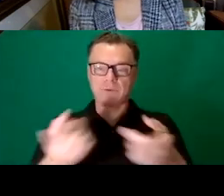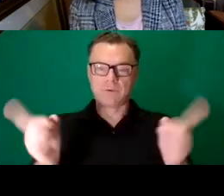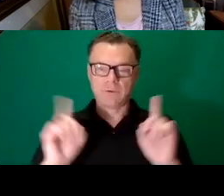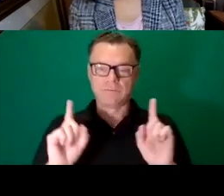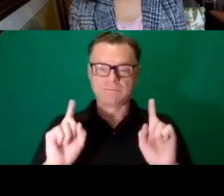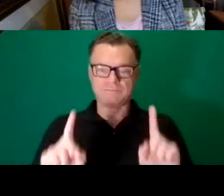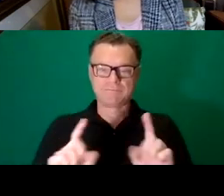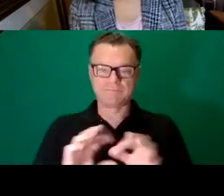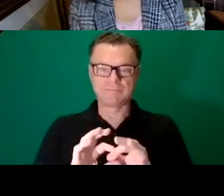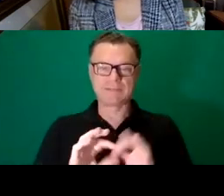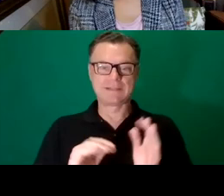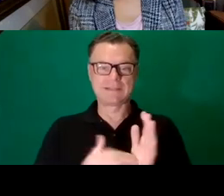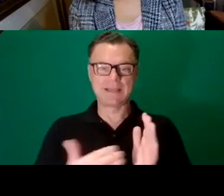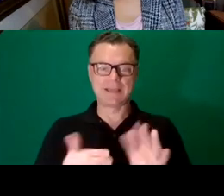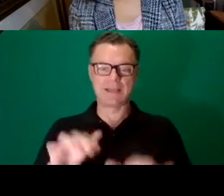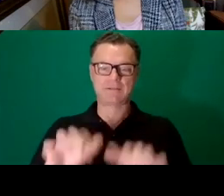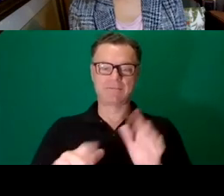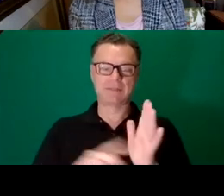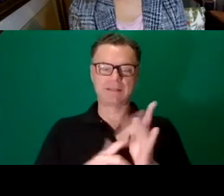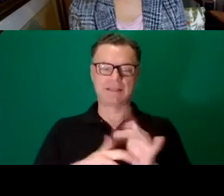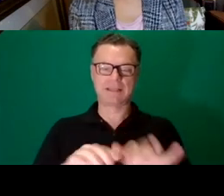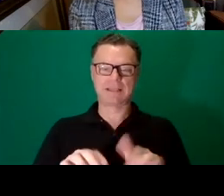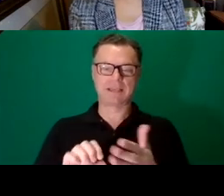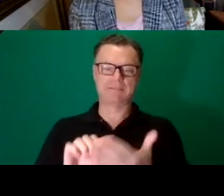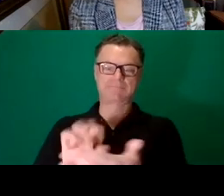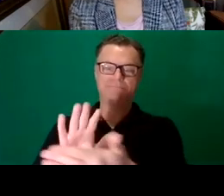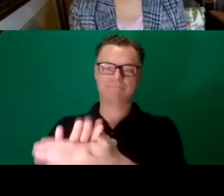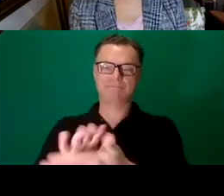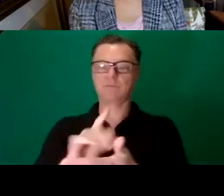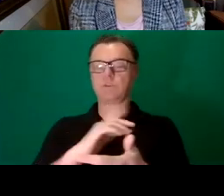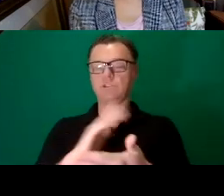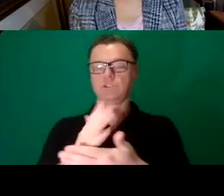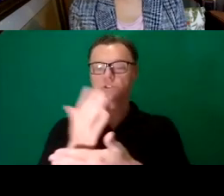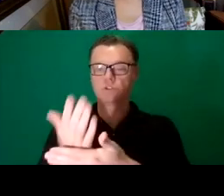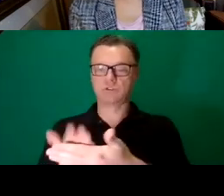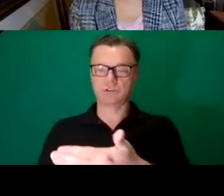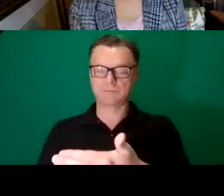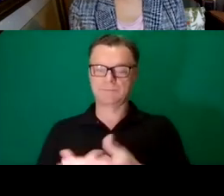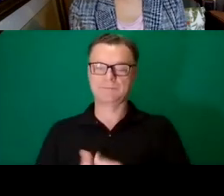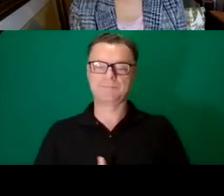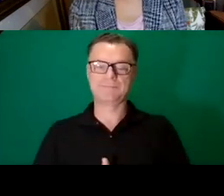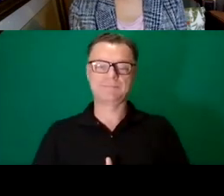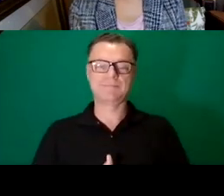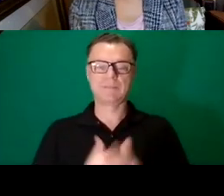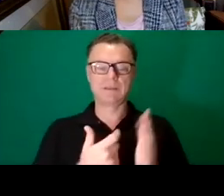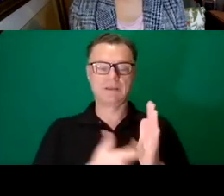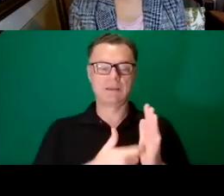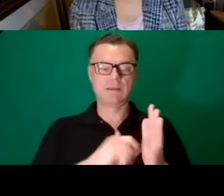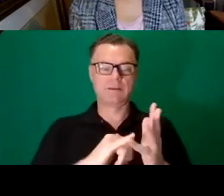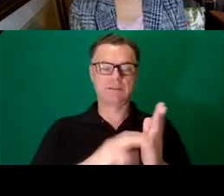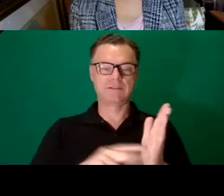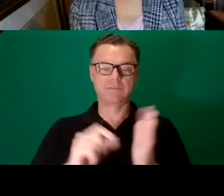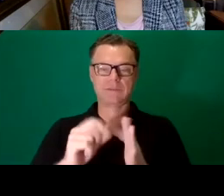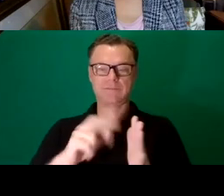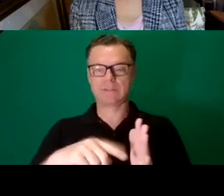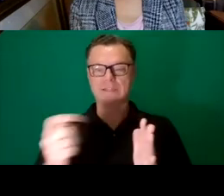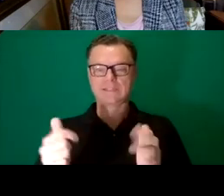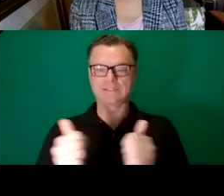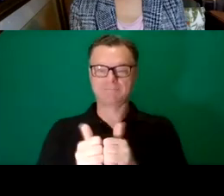I have now posted the link for people to share their story if they want. I've also posted a link where you can rsvp for our next session and if anyone